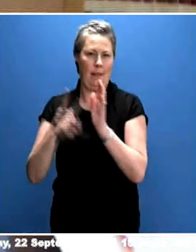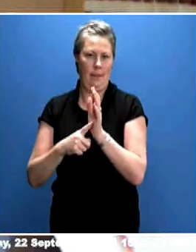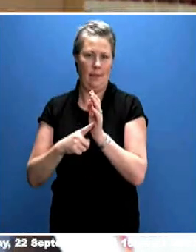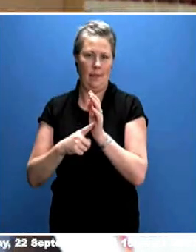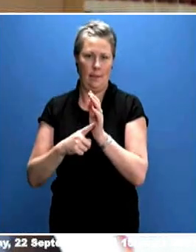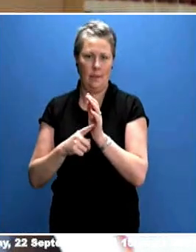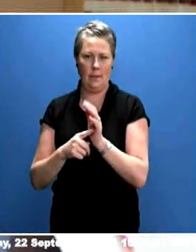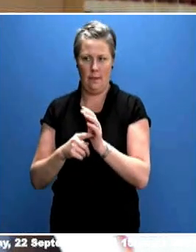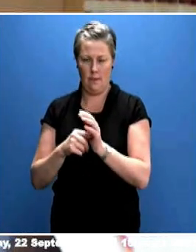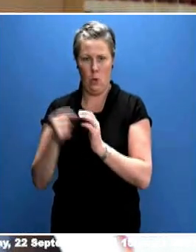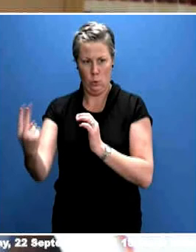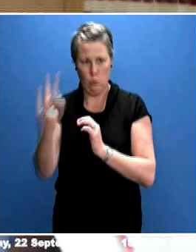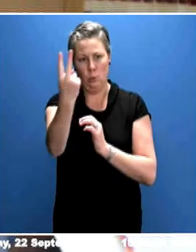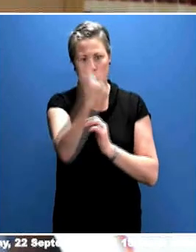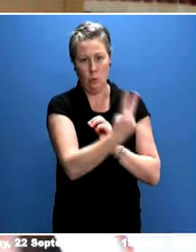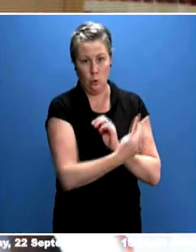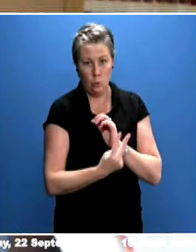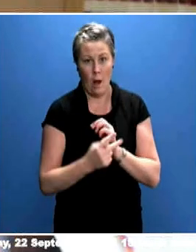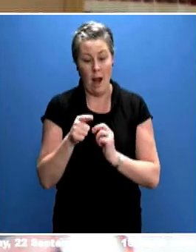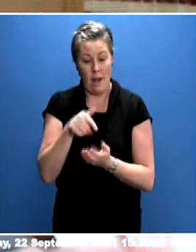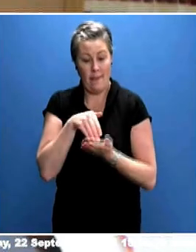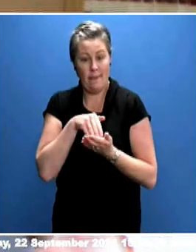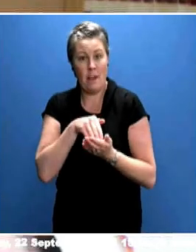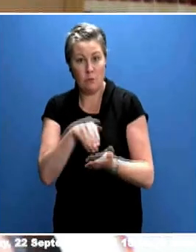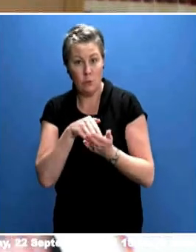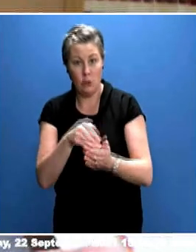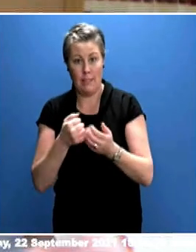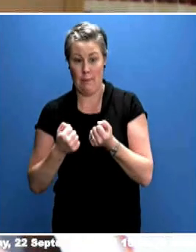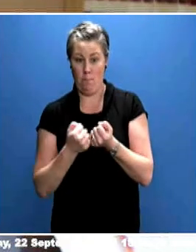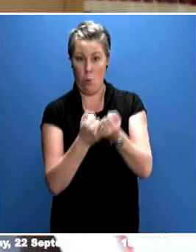therapeutic cultural support worker is working with those Aboriginal practice leaders,